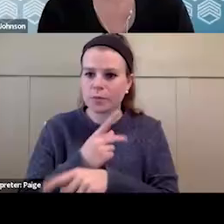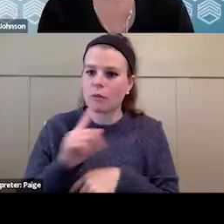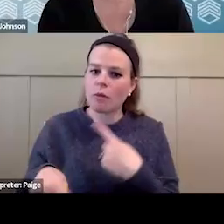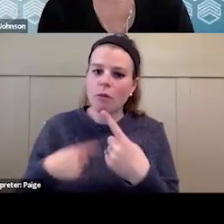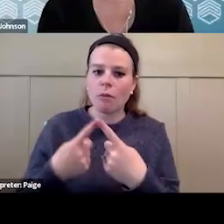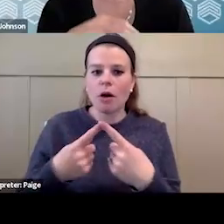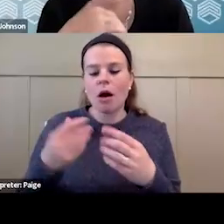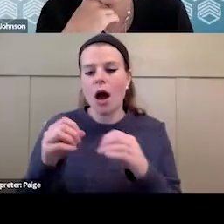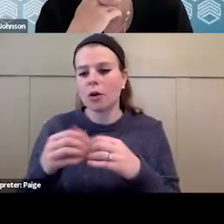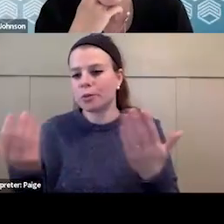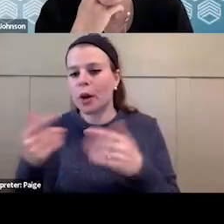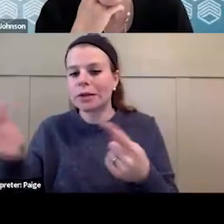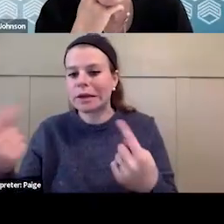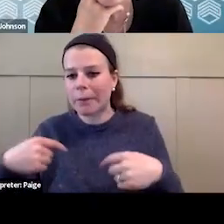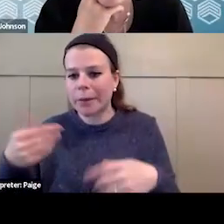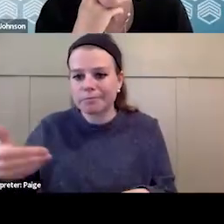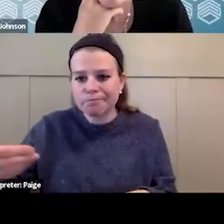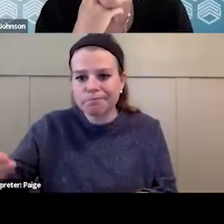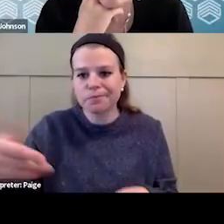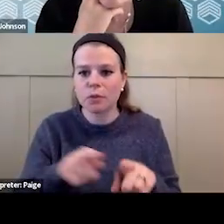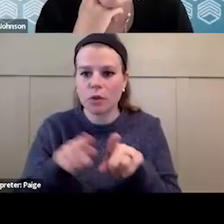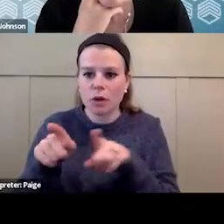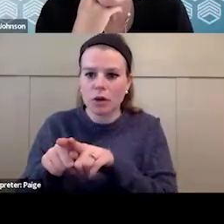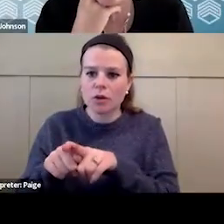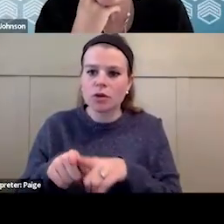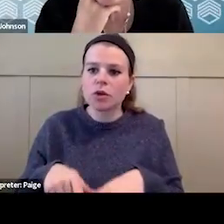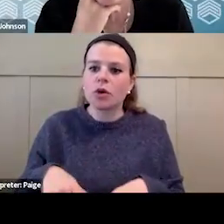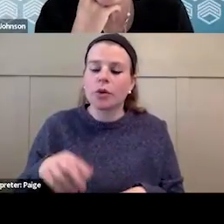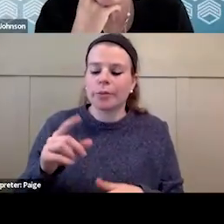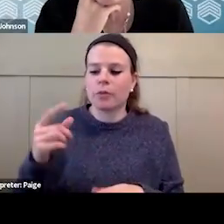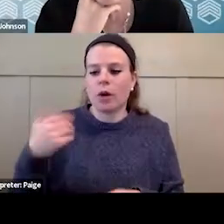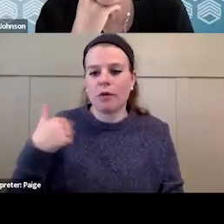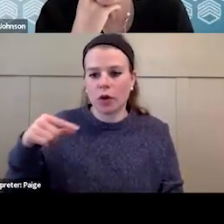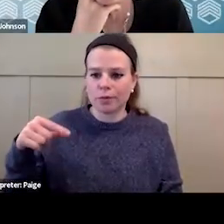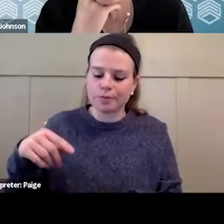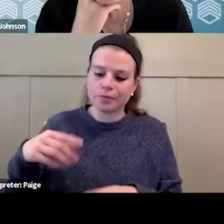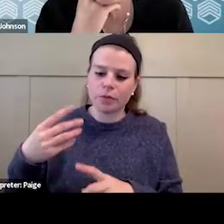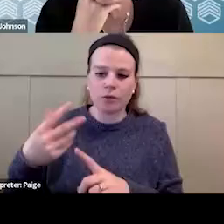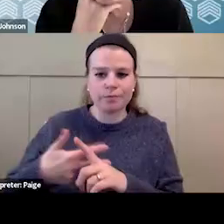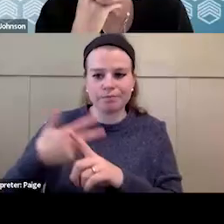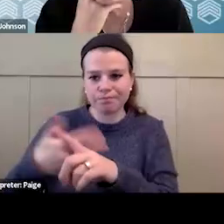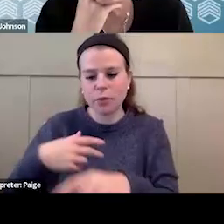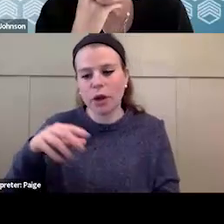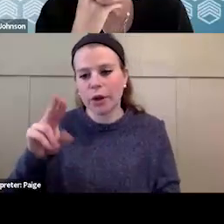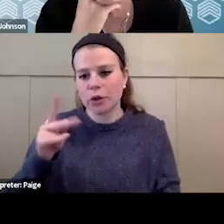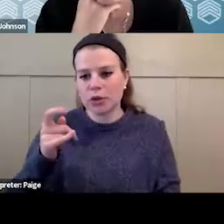um, as well as, uh, receive a quarterly newsletter where we like to feature programs across the country.